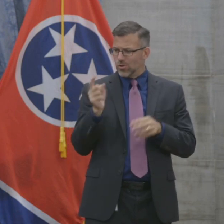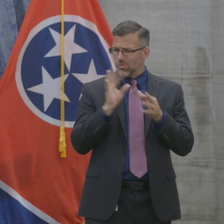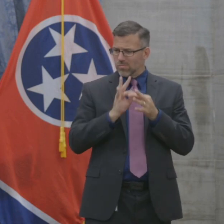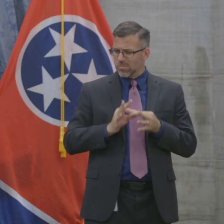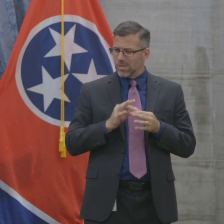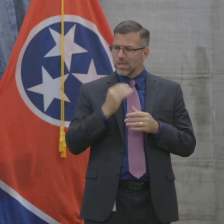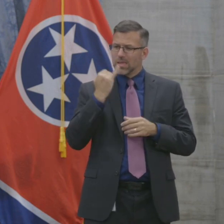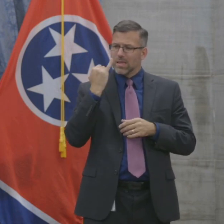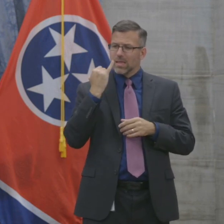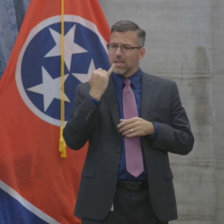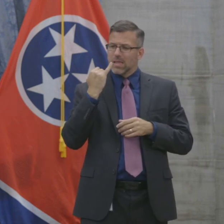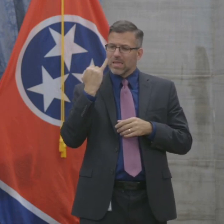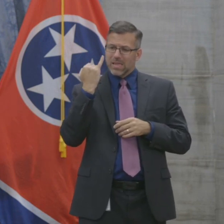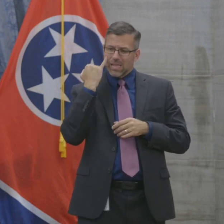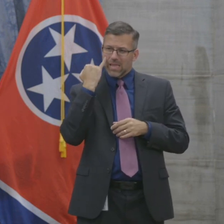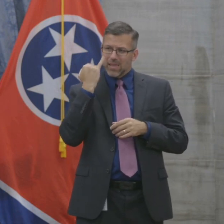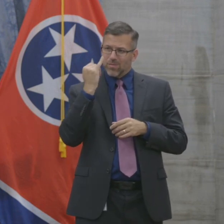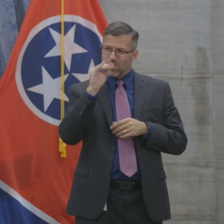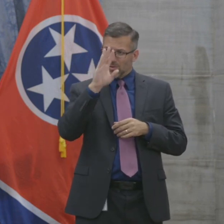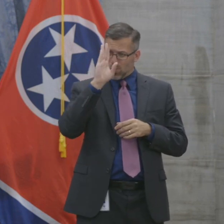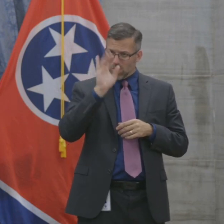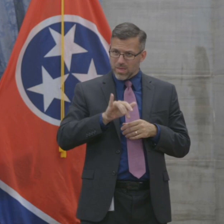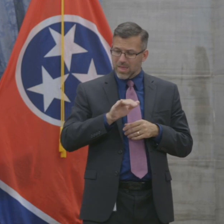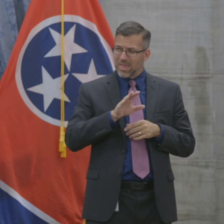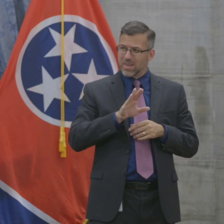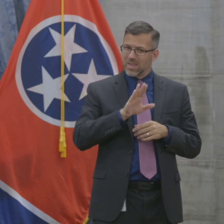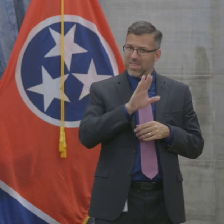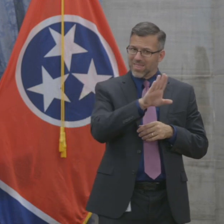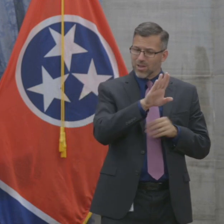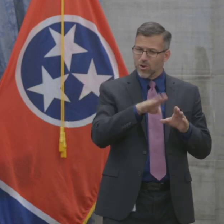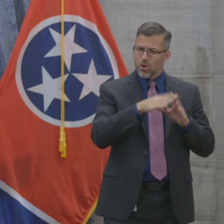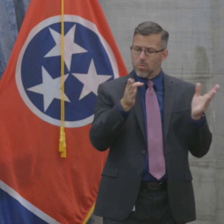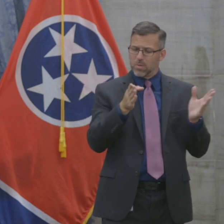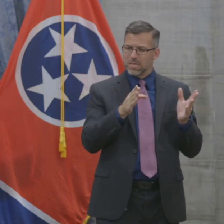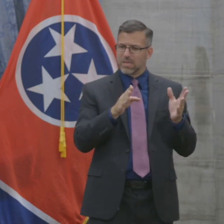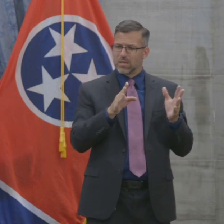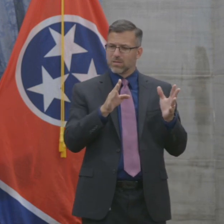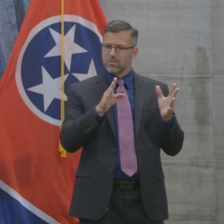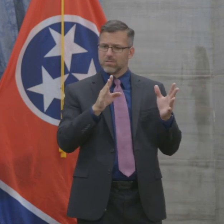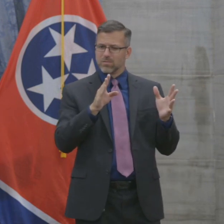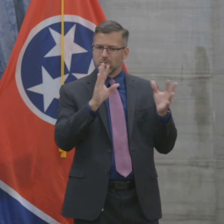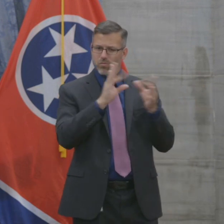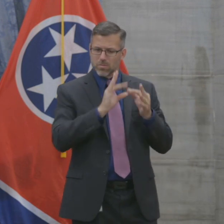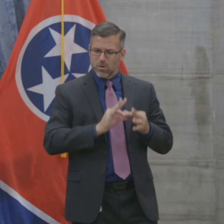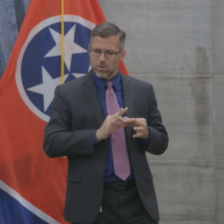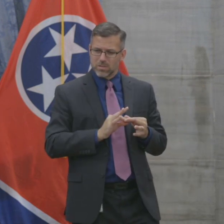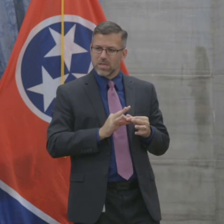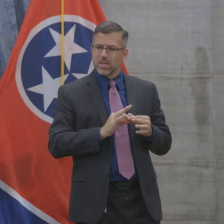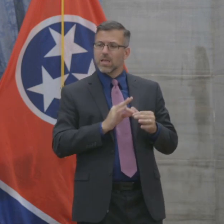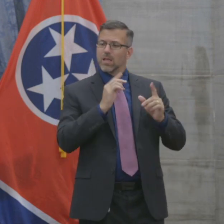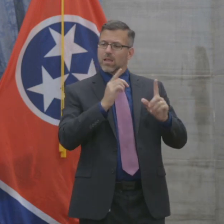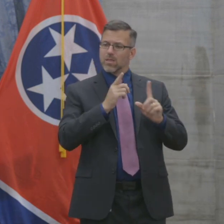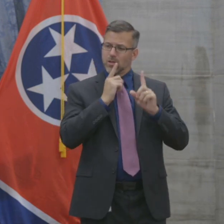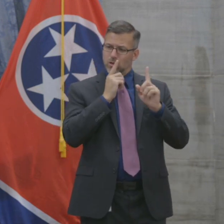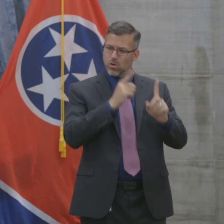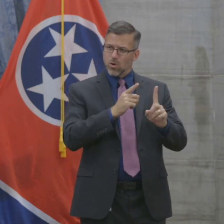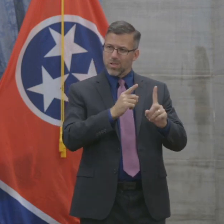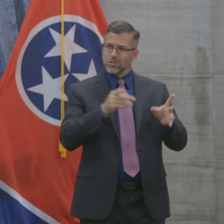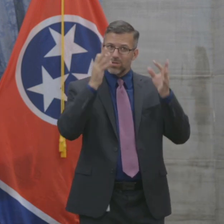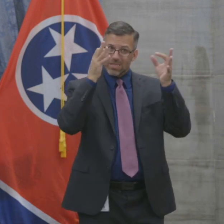your authority as governor and what do you say to those people who are questioning your conservative credentials because you did so? GOV. LEE: You know, we're in a